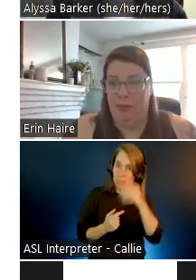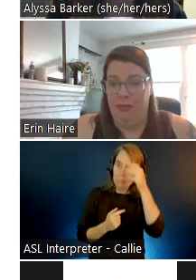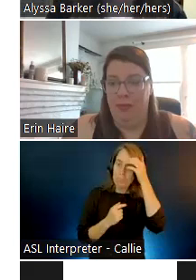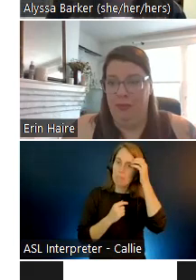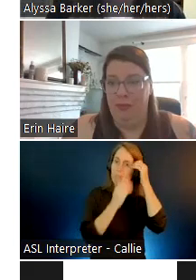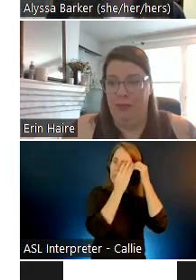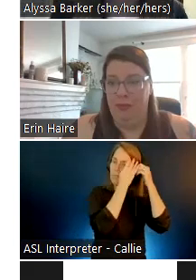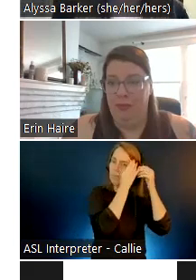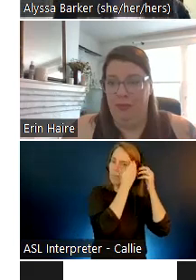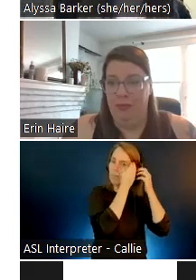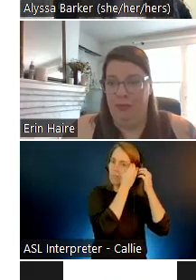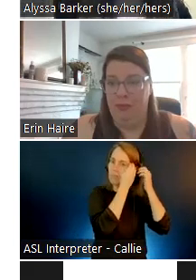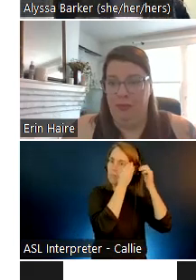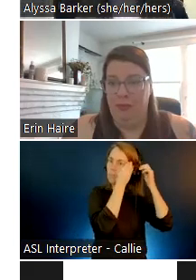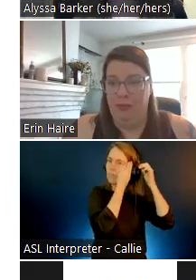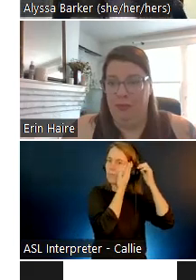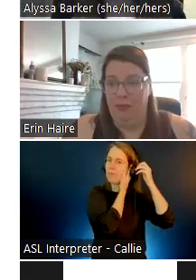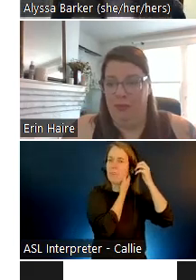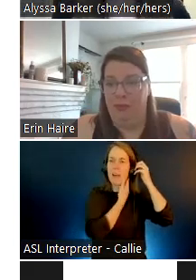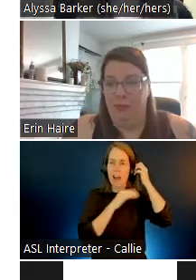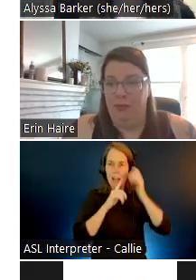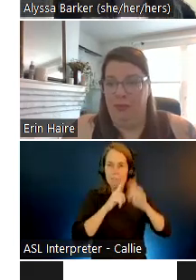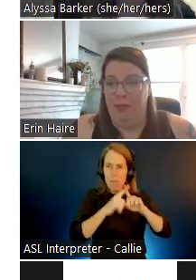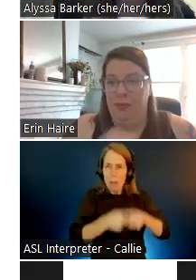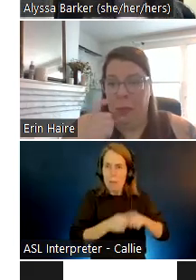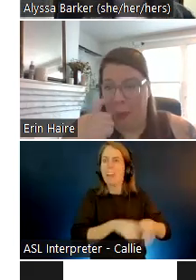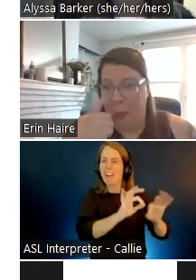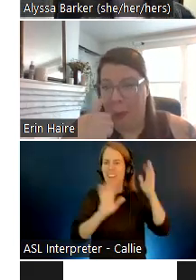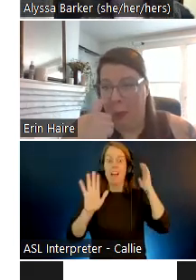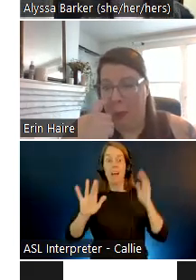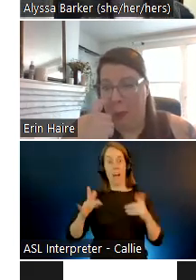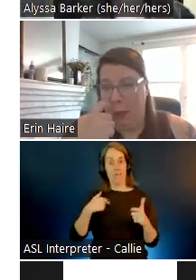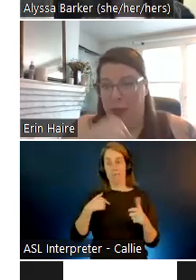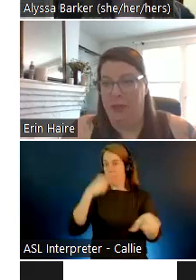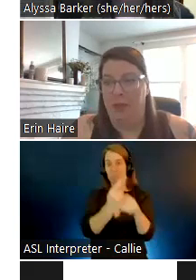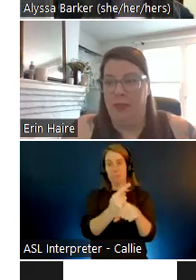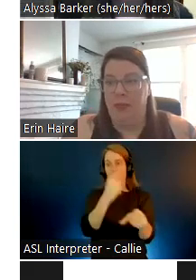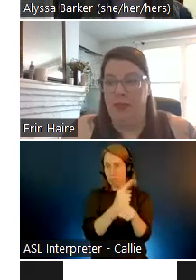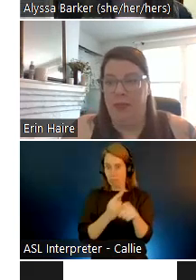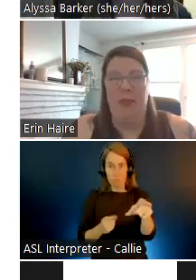Alyssa: sorry couldn't i mute myself um i do not and yeah generally when a um an assistant's